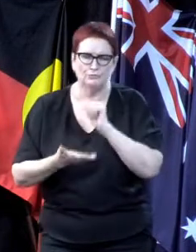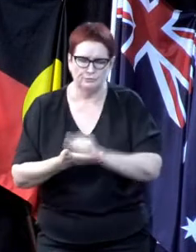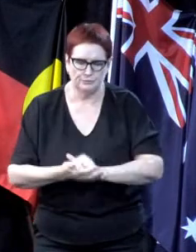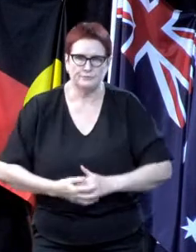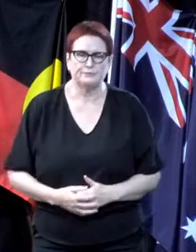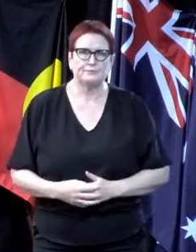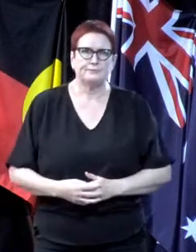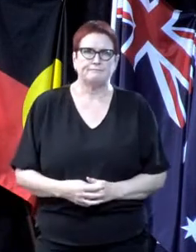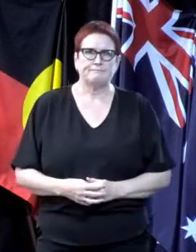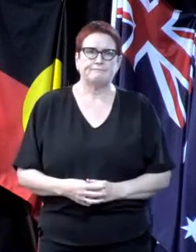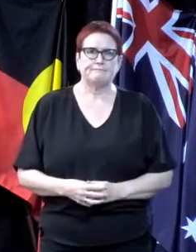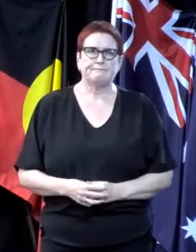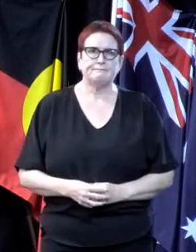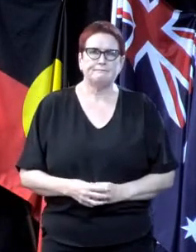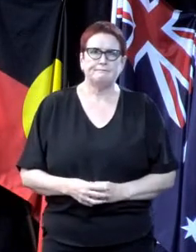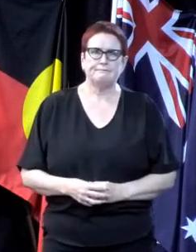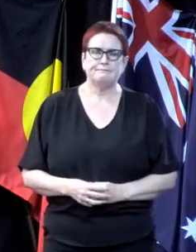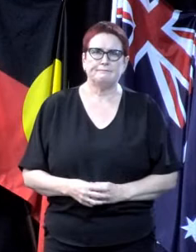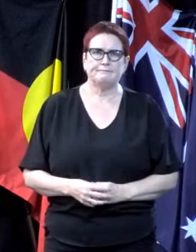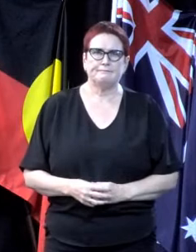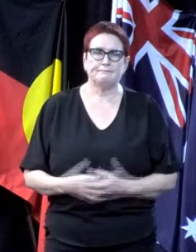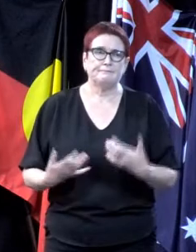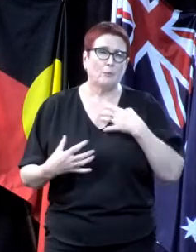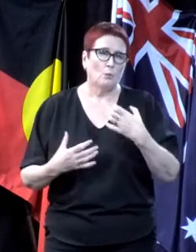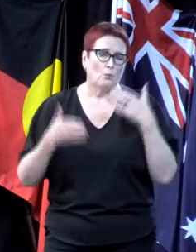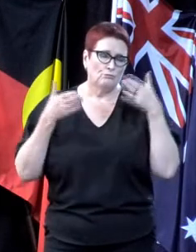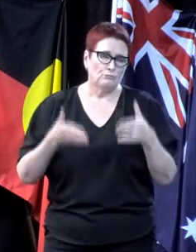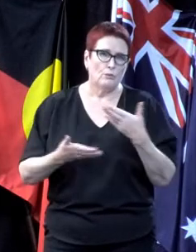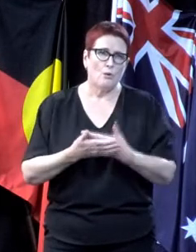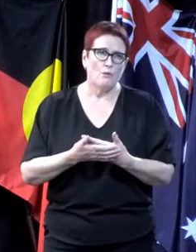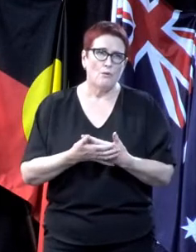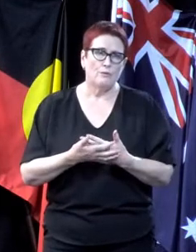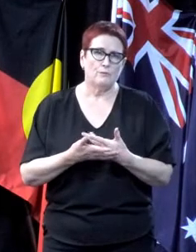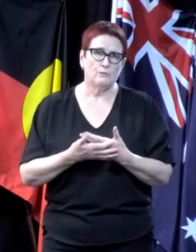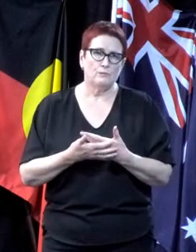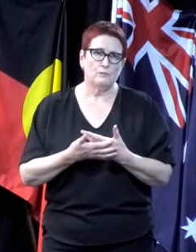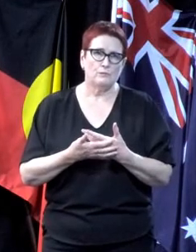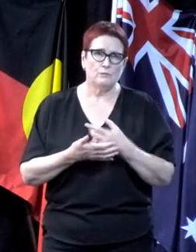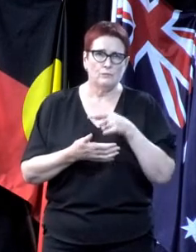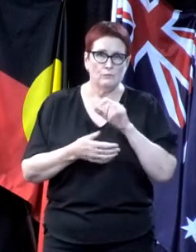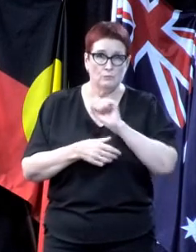So, I think this comes back to what we were discussing before. It's really about you in each of your roles together